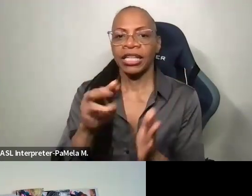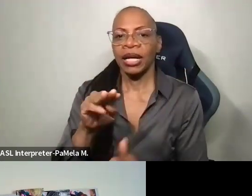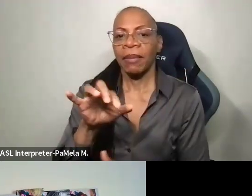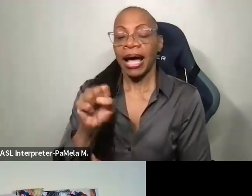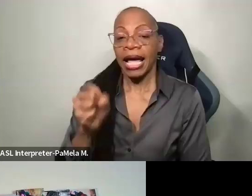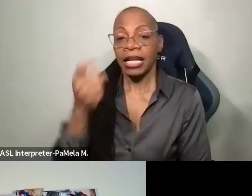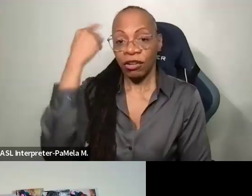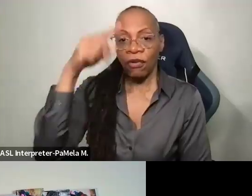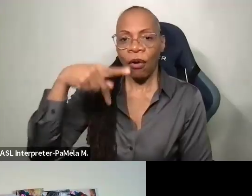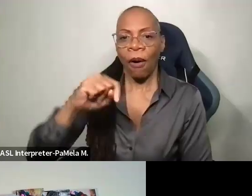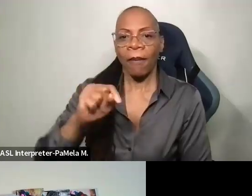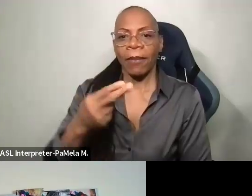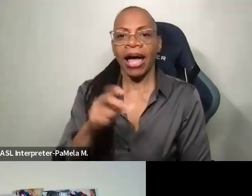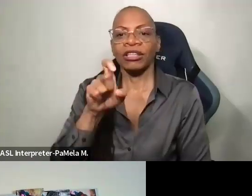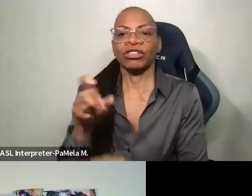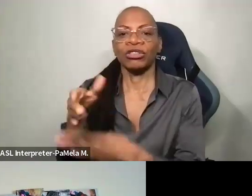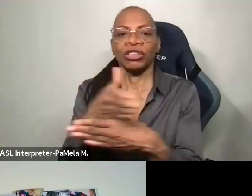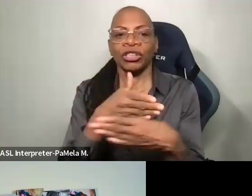I would also say